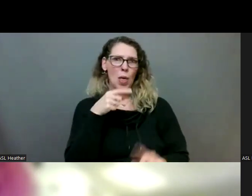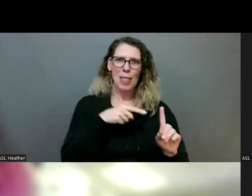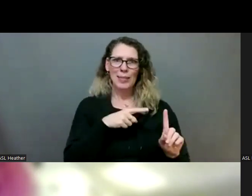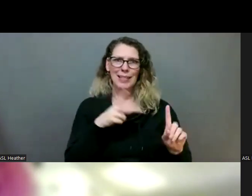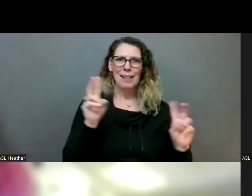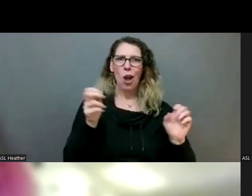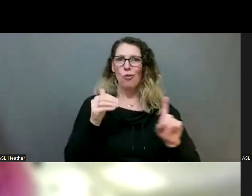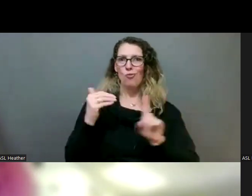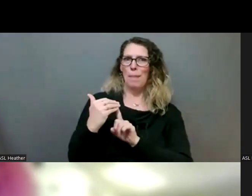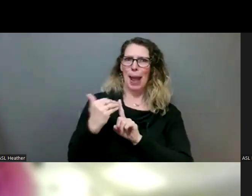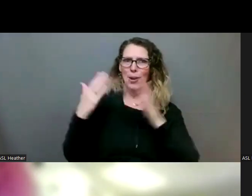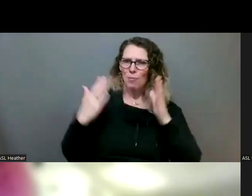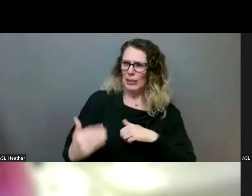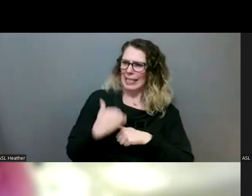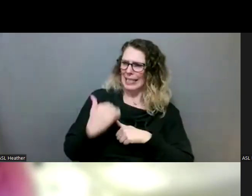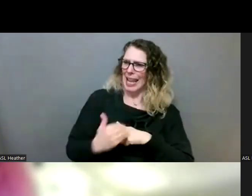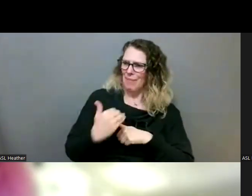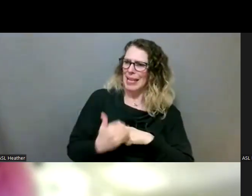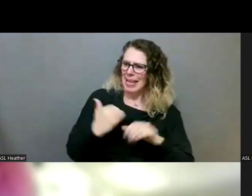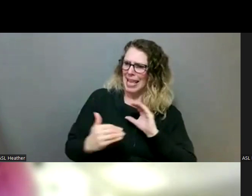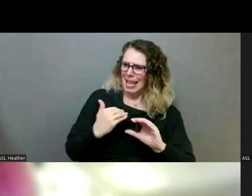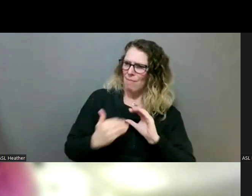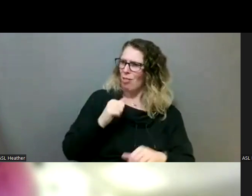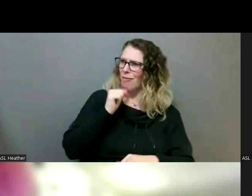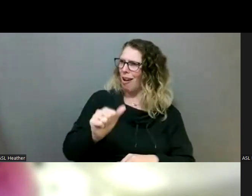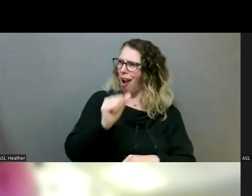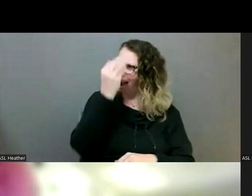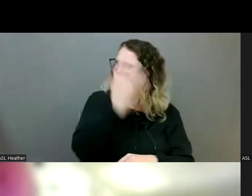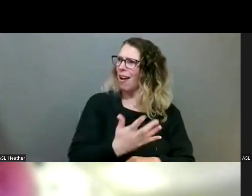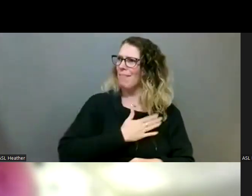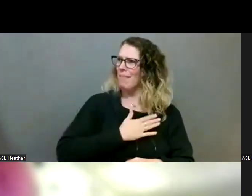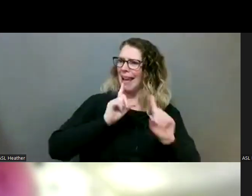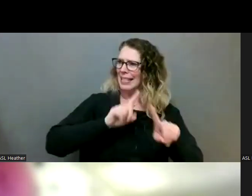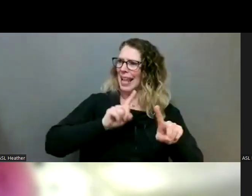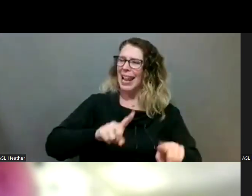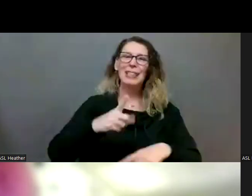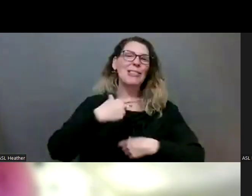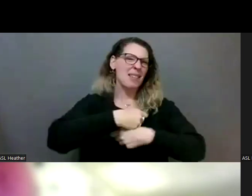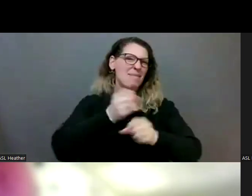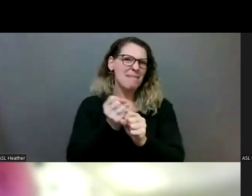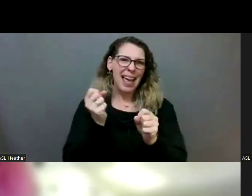sends me emails of not getting my attendance in and just really creating a talk around